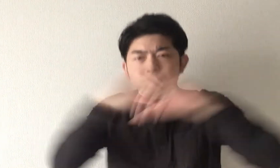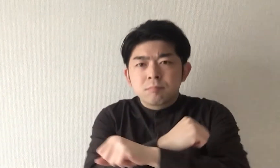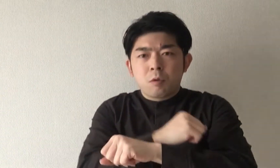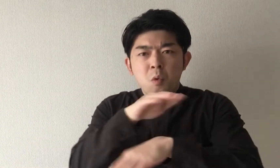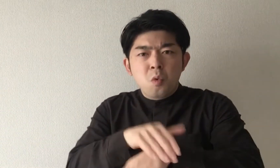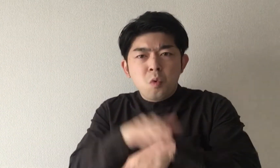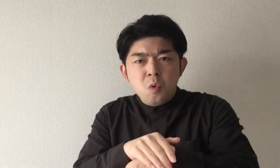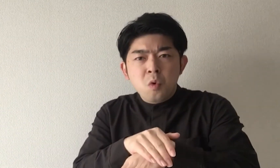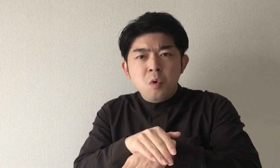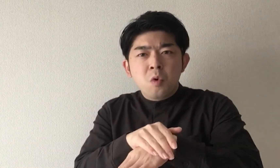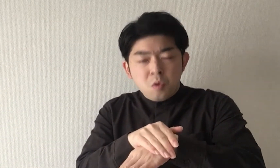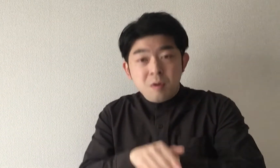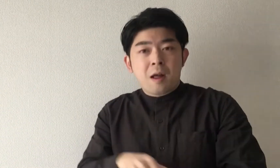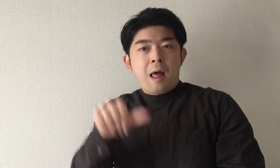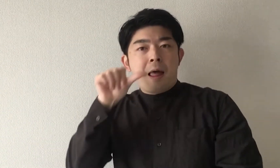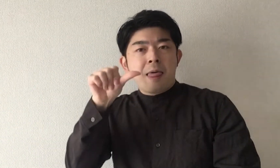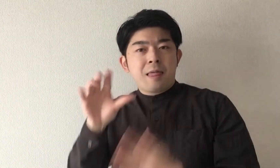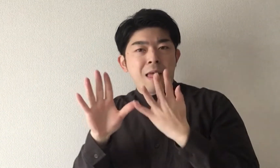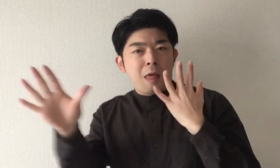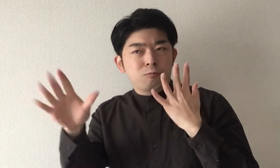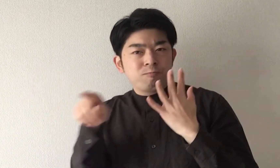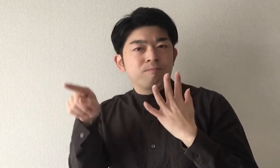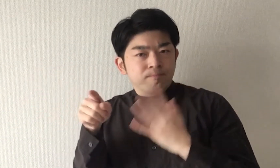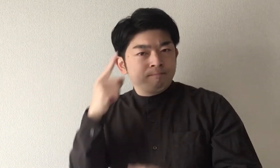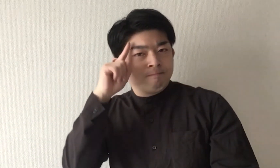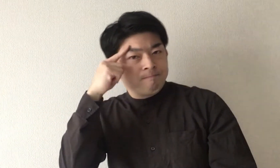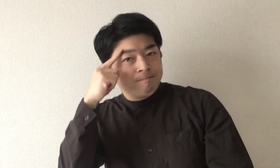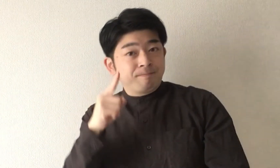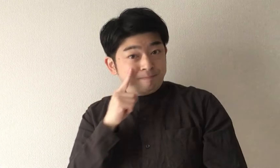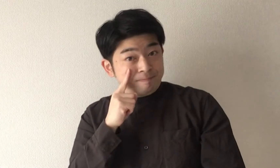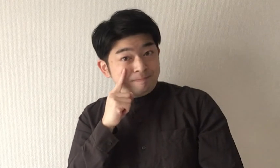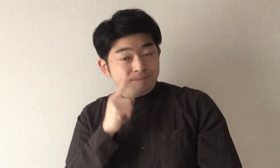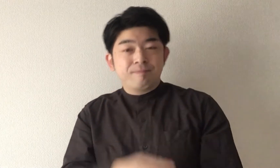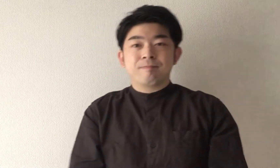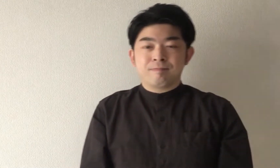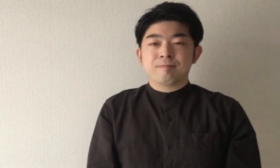to explain event change by A-series to avoid it.